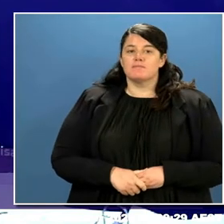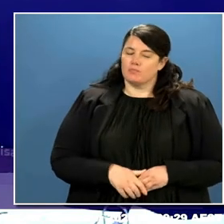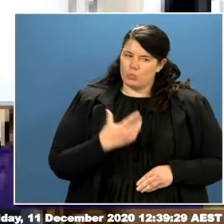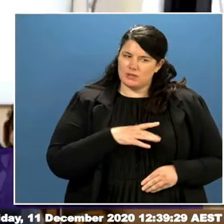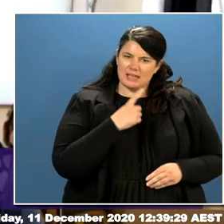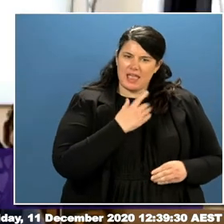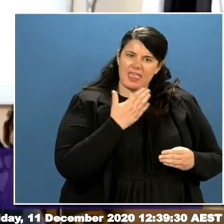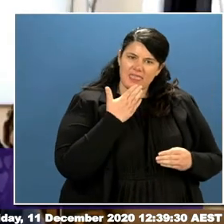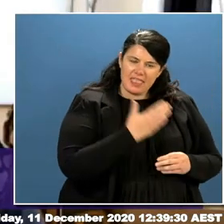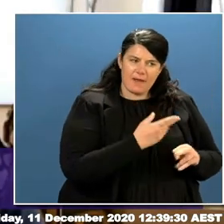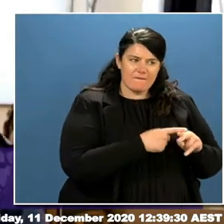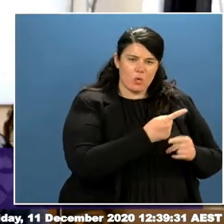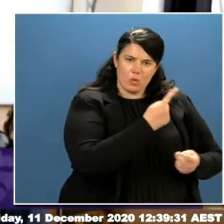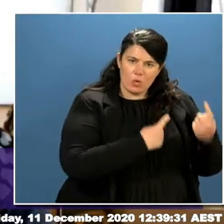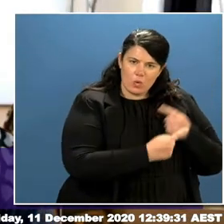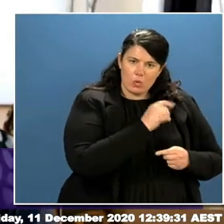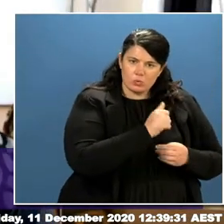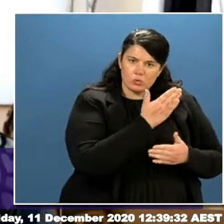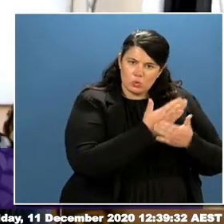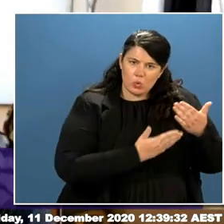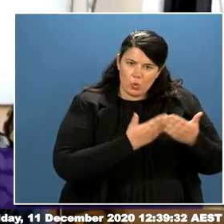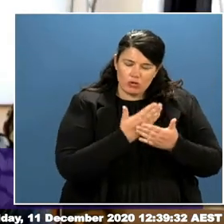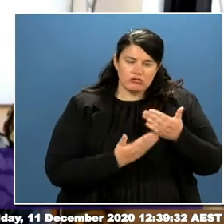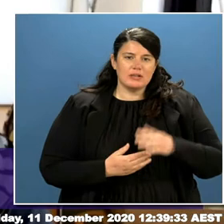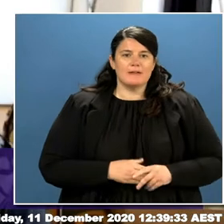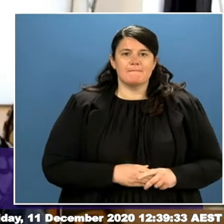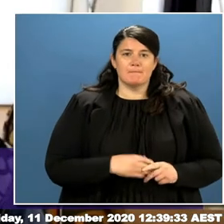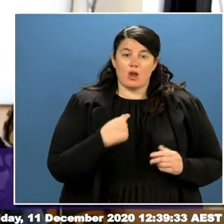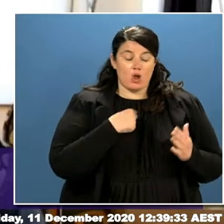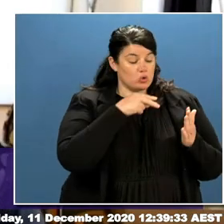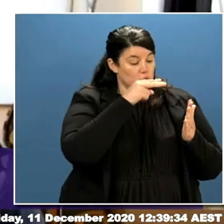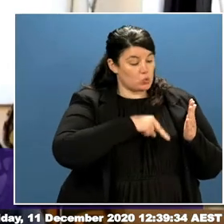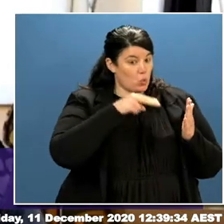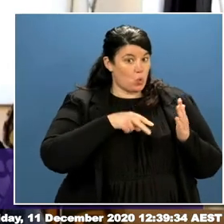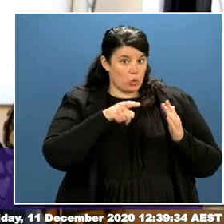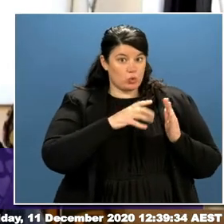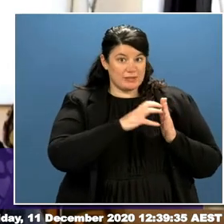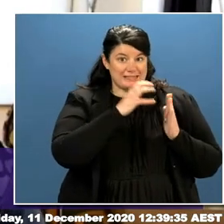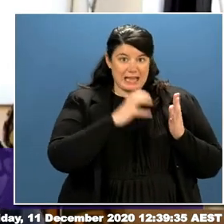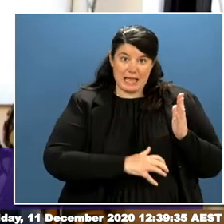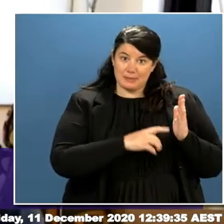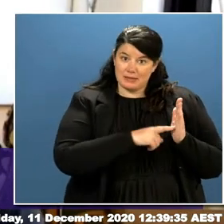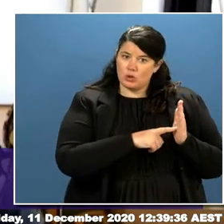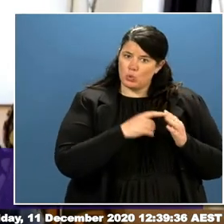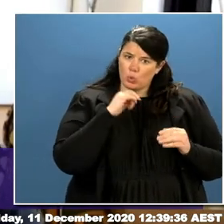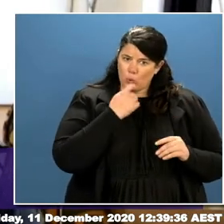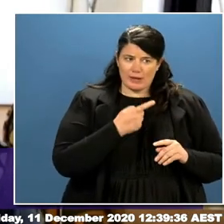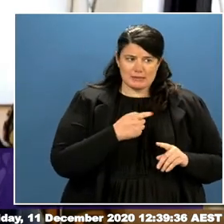I just noted through your statement that you stuck up for yourself about getting